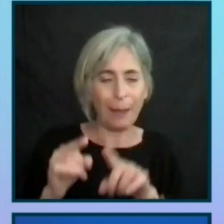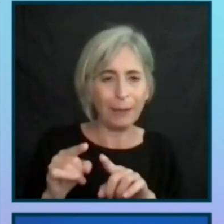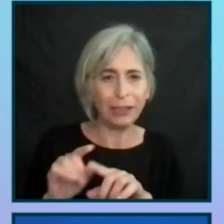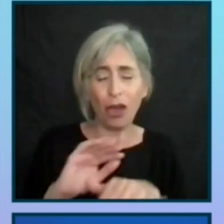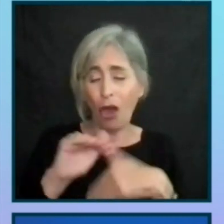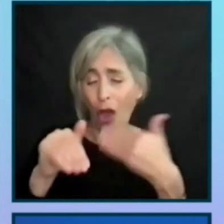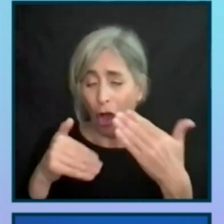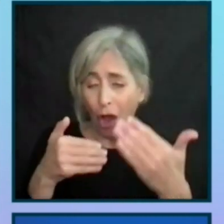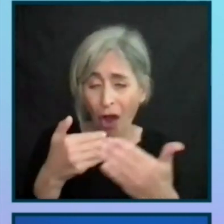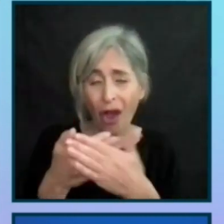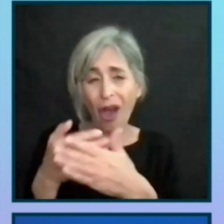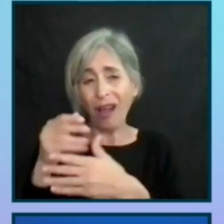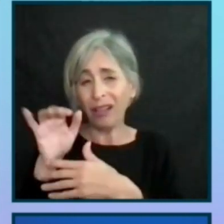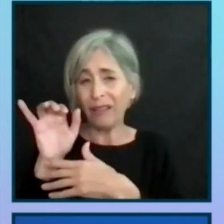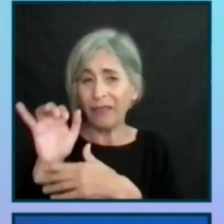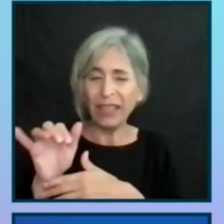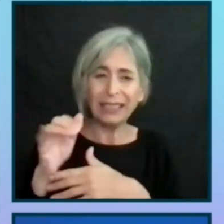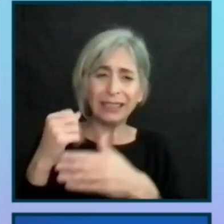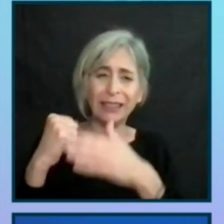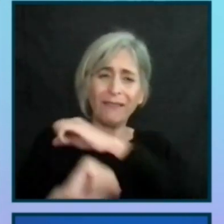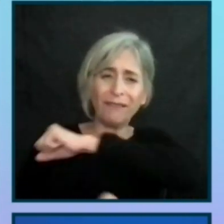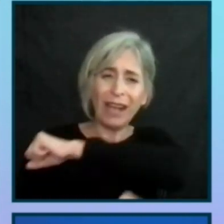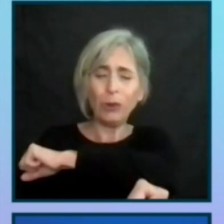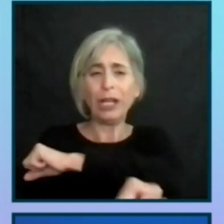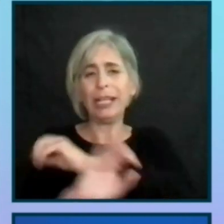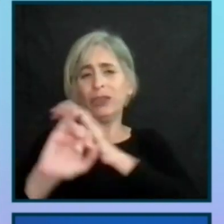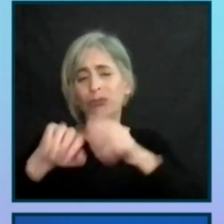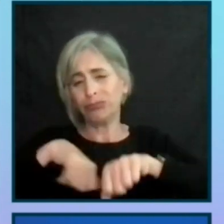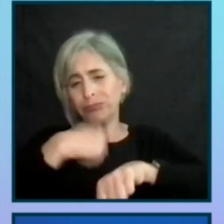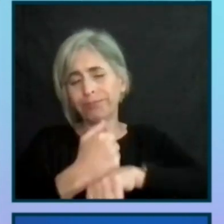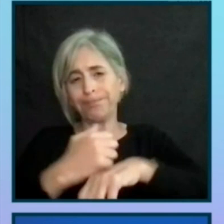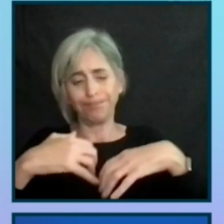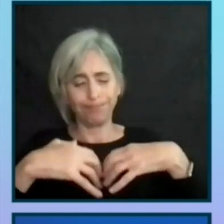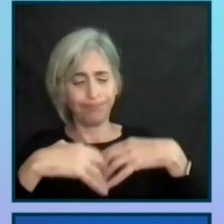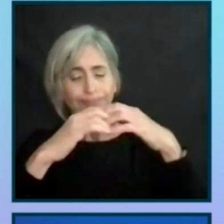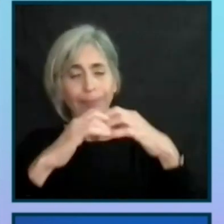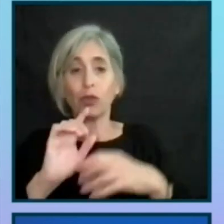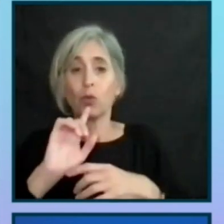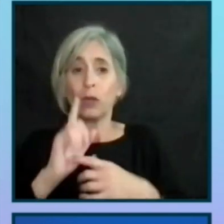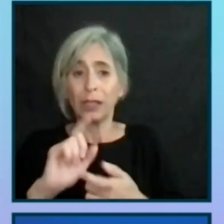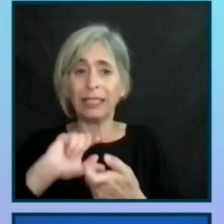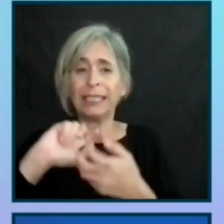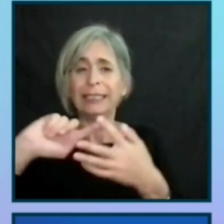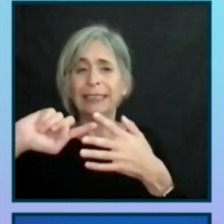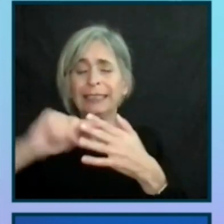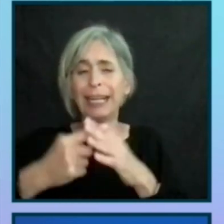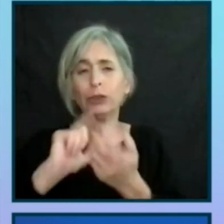like the foundations that we've built will really start to mean something rather than just